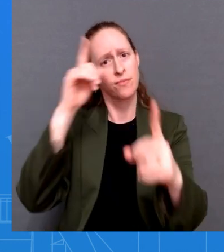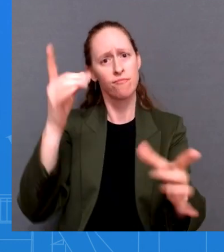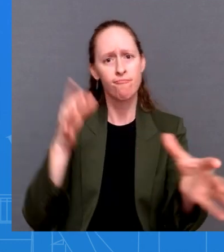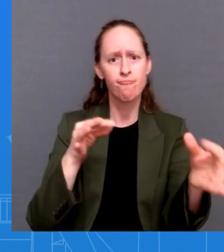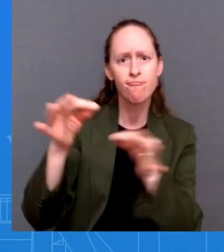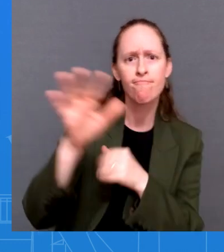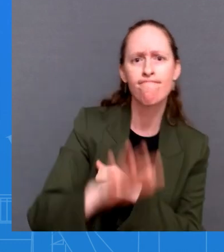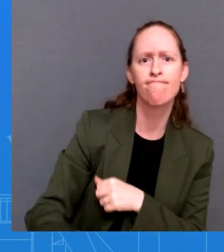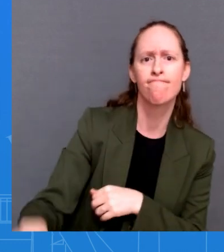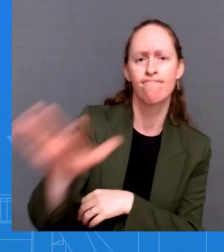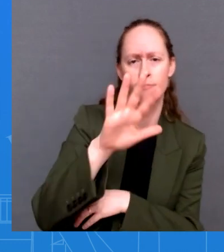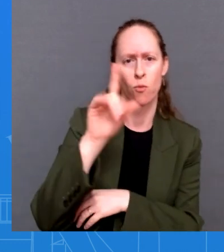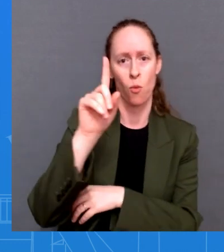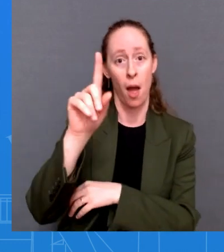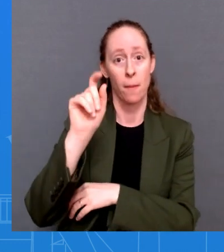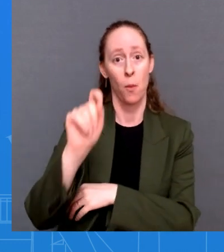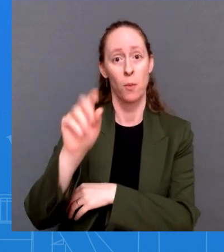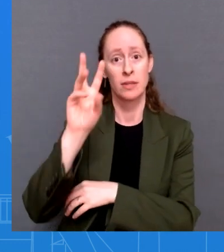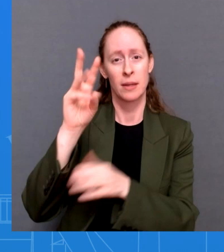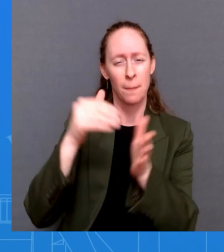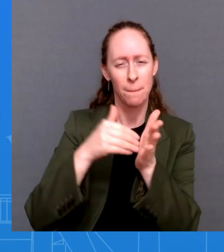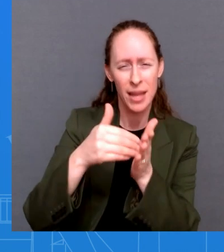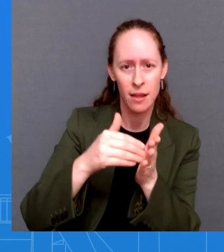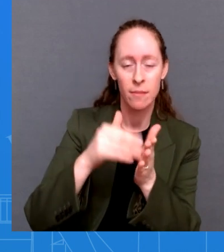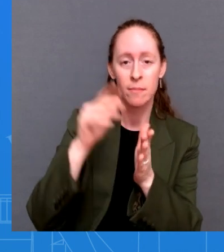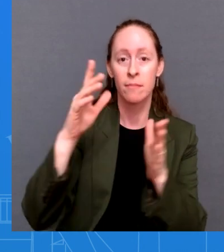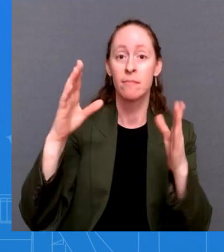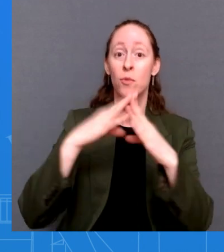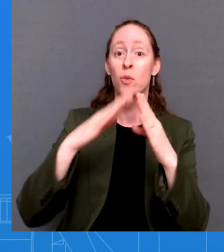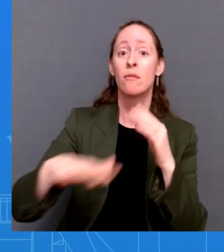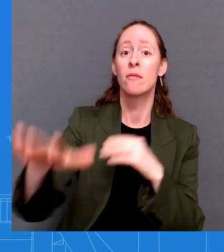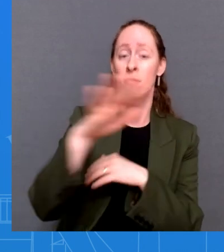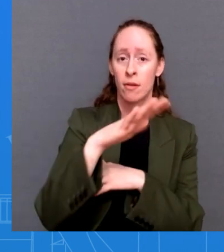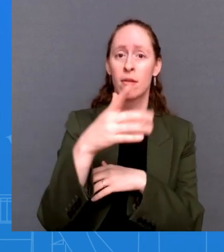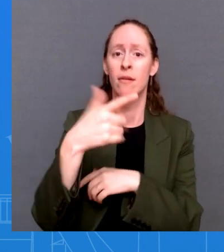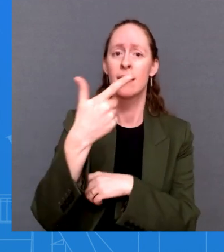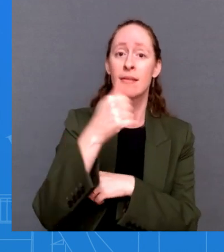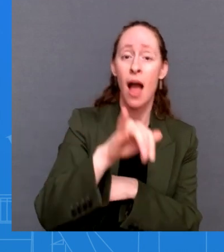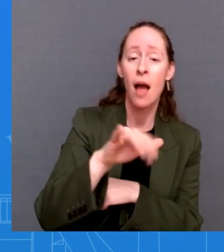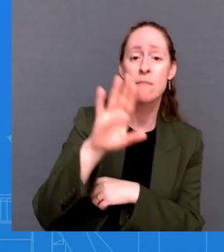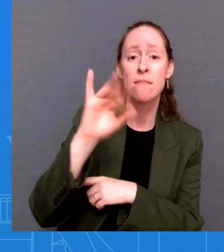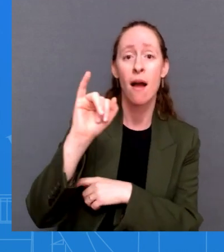who have sex with men and others with a known high risk exposure to monkeypox.